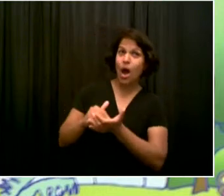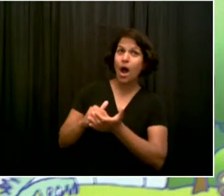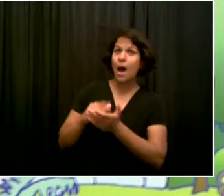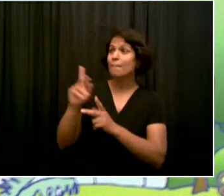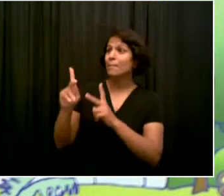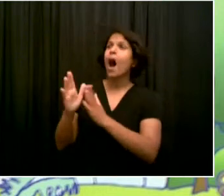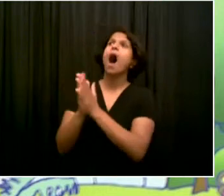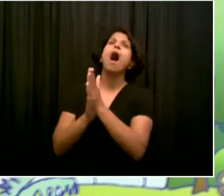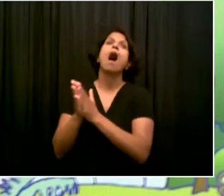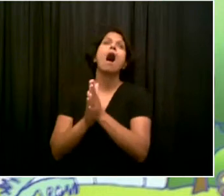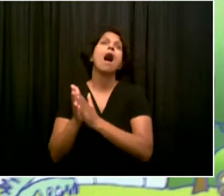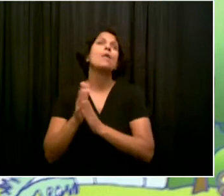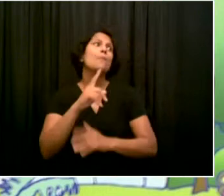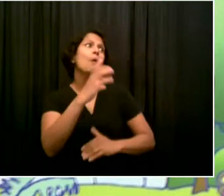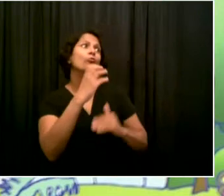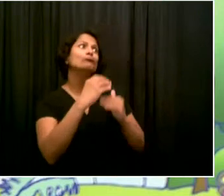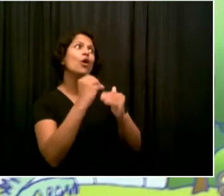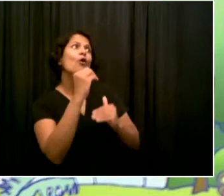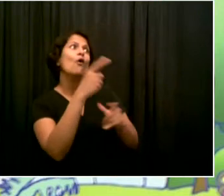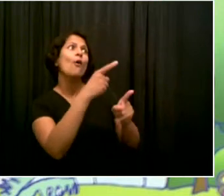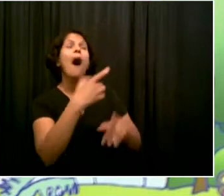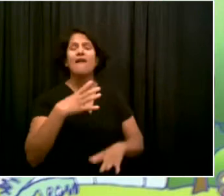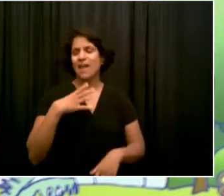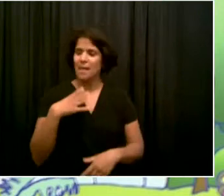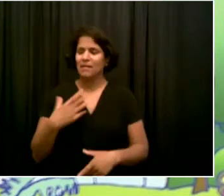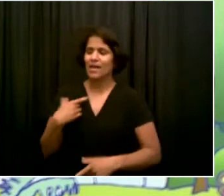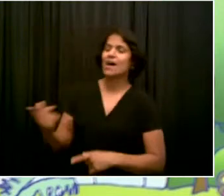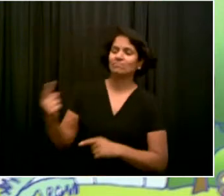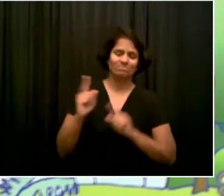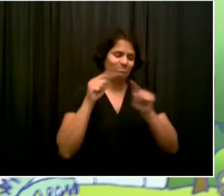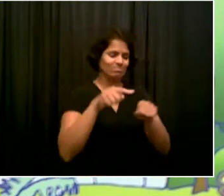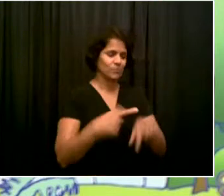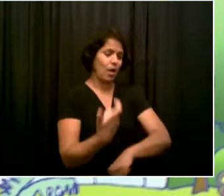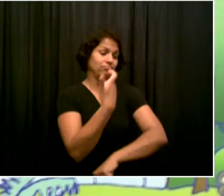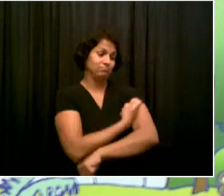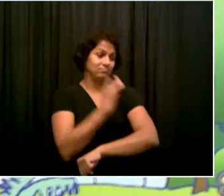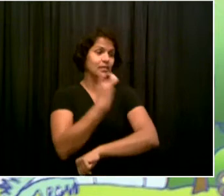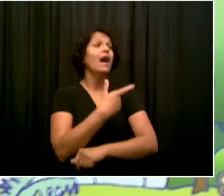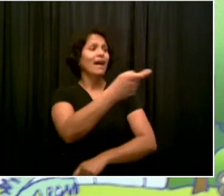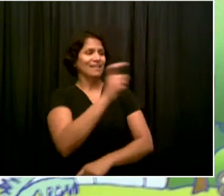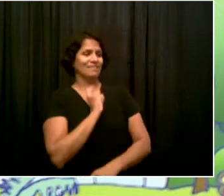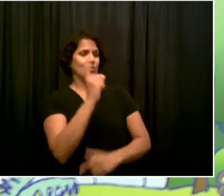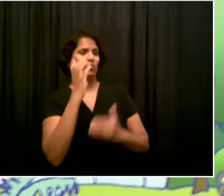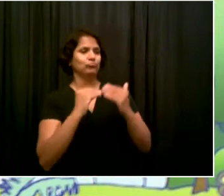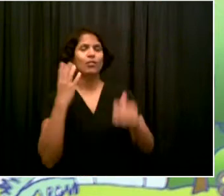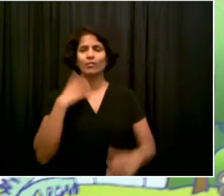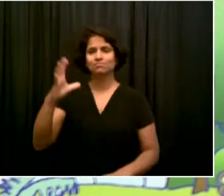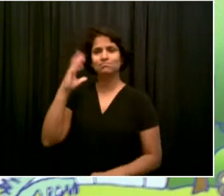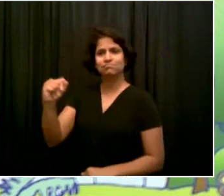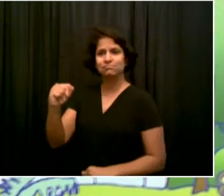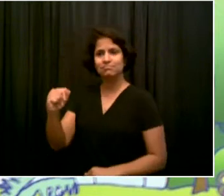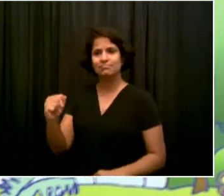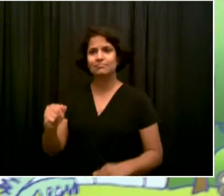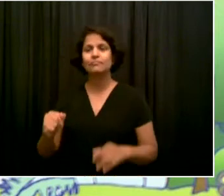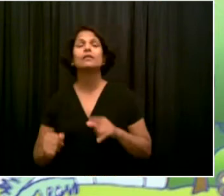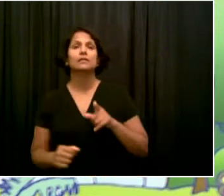SEE HUNDREDS OF THOUSANDS OF NEW